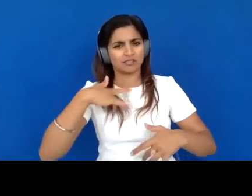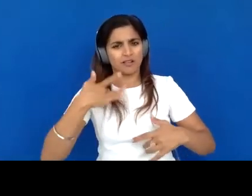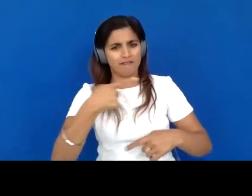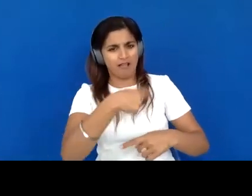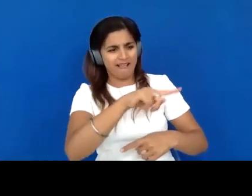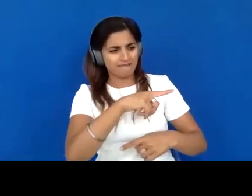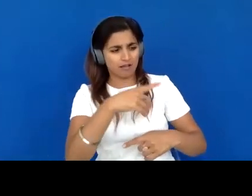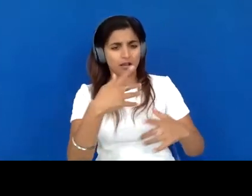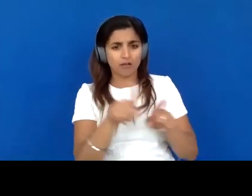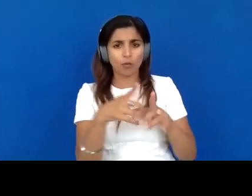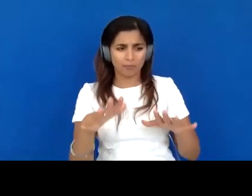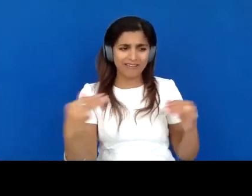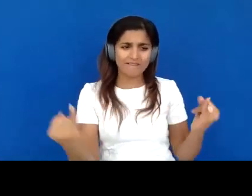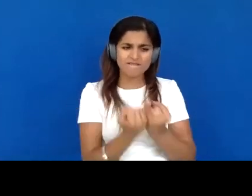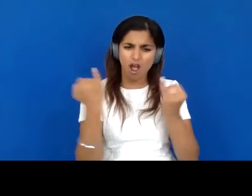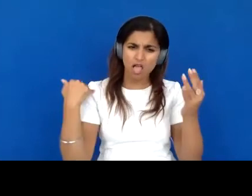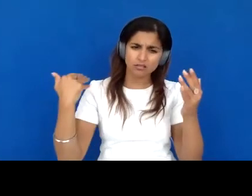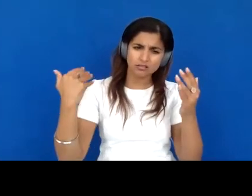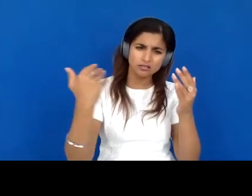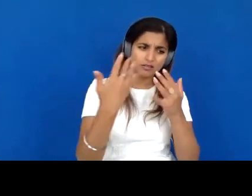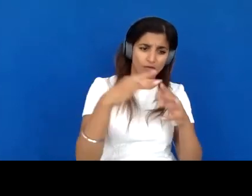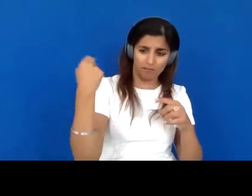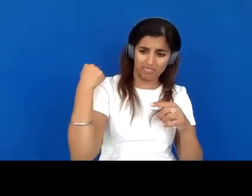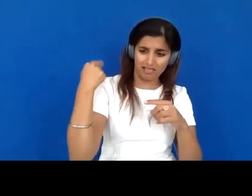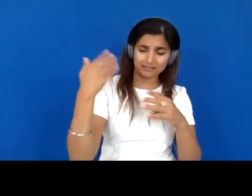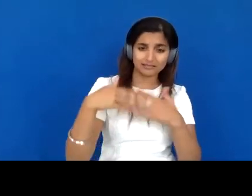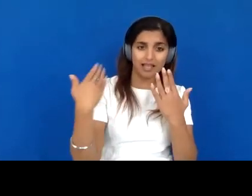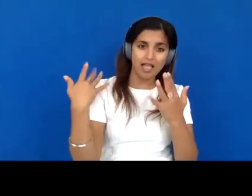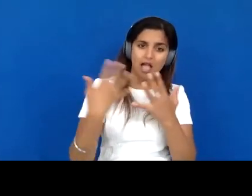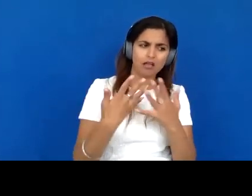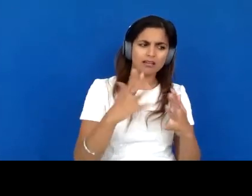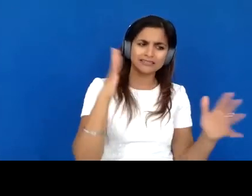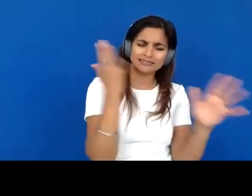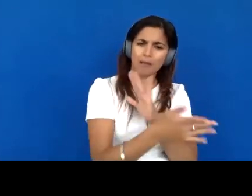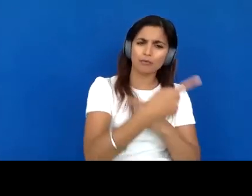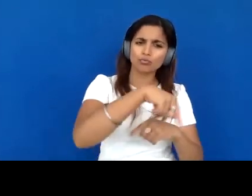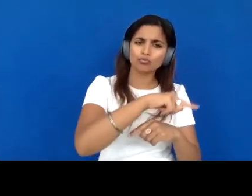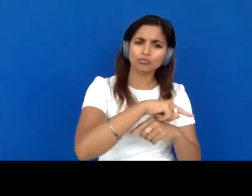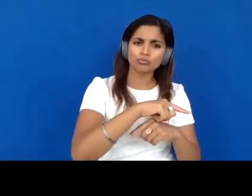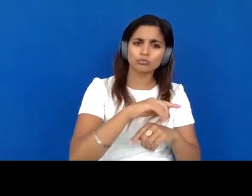damaging and that present-day survival and care are of equal importance for